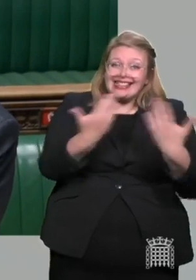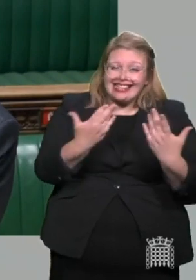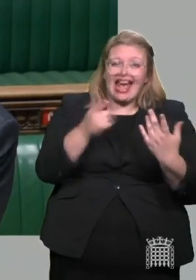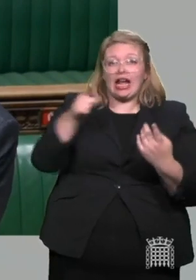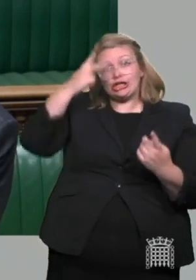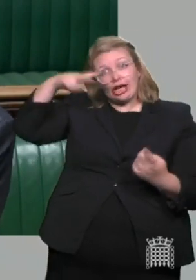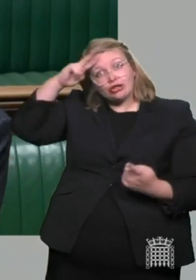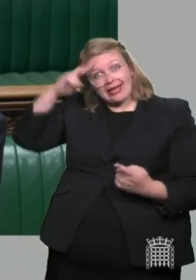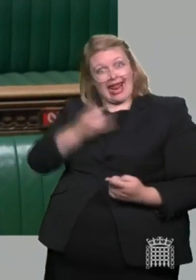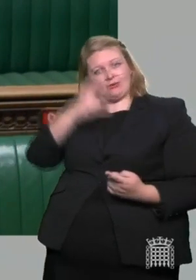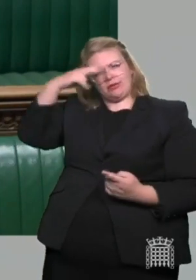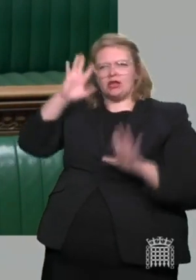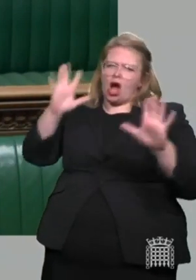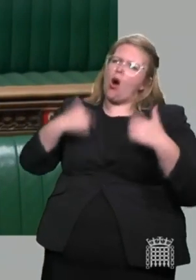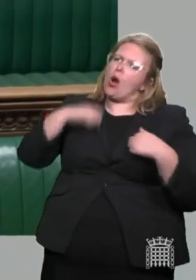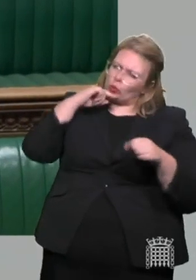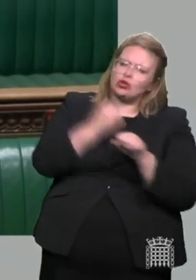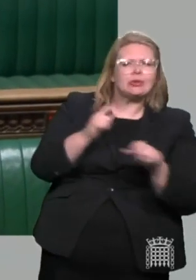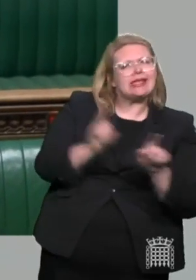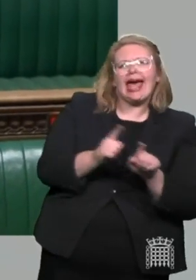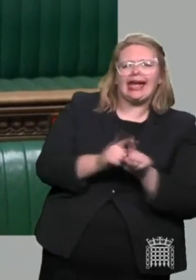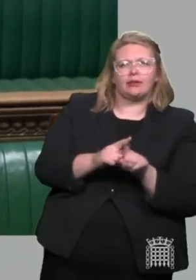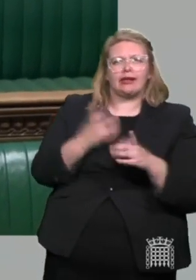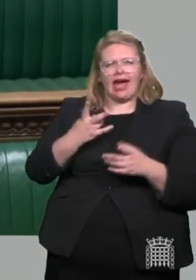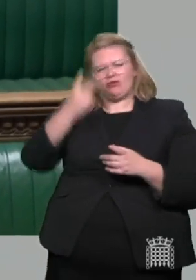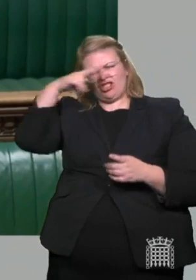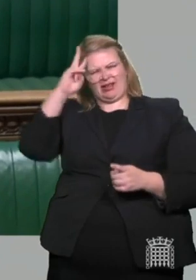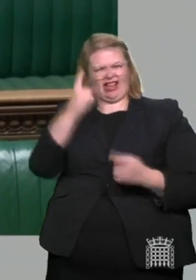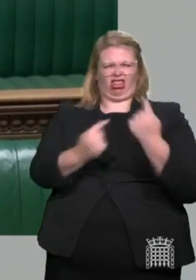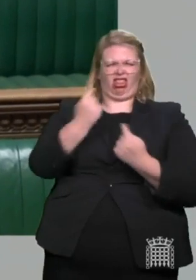said that any Prime Minister would do it. They have now done a W-turn, and they are trying to